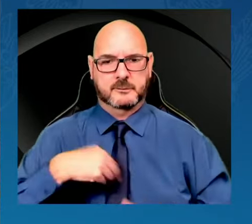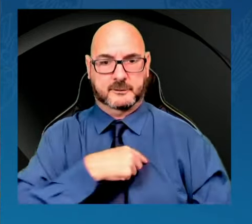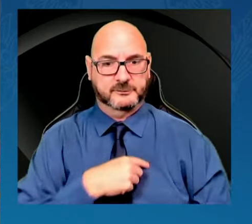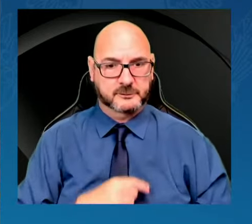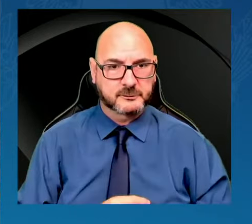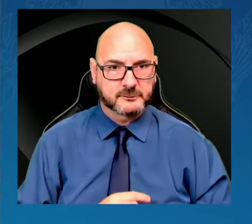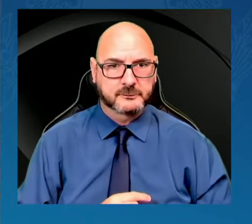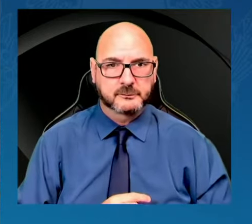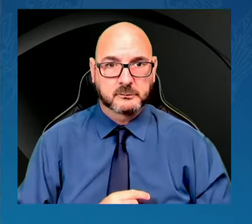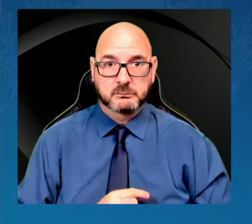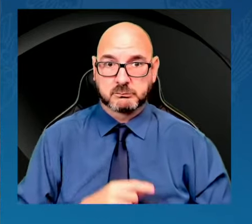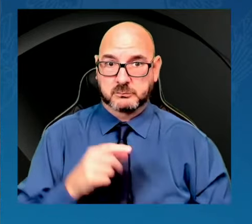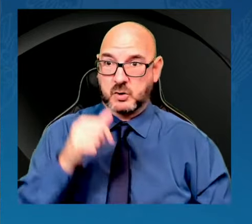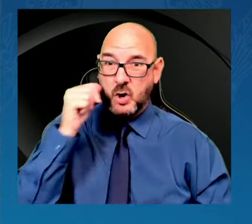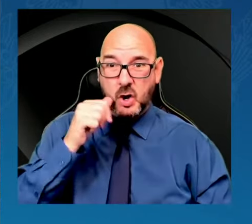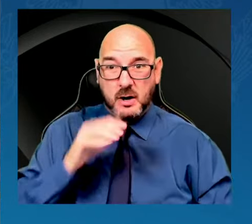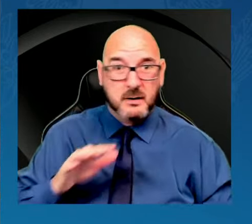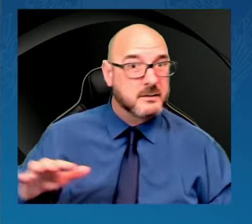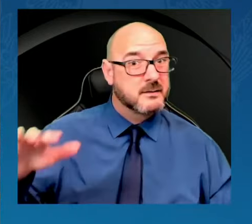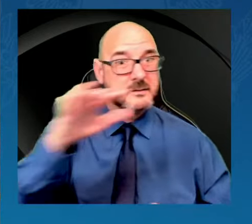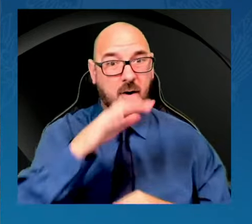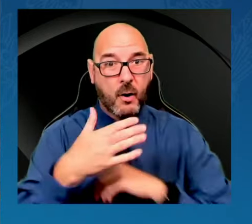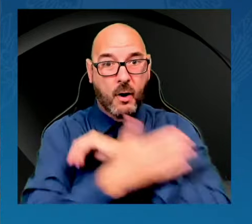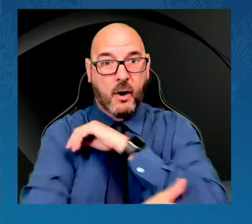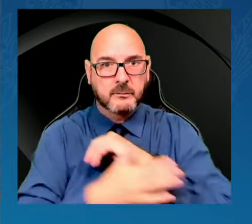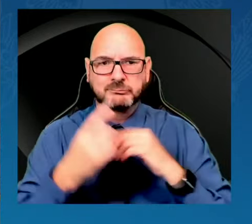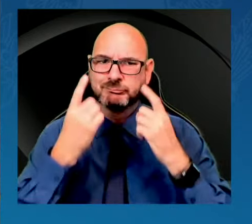who finally see someone like them represented in the White House.